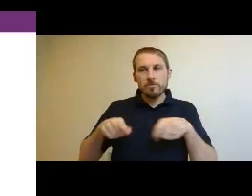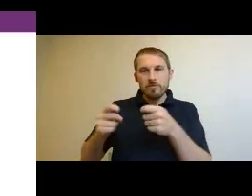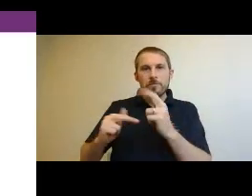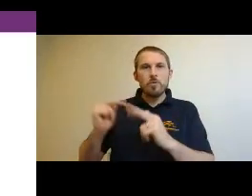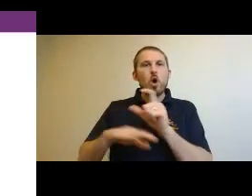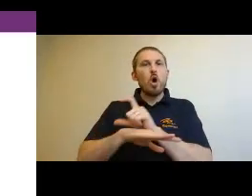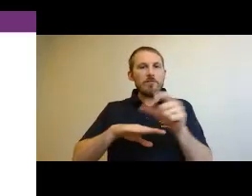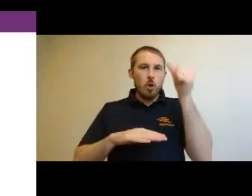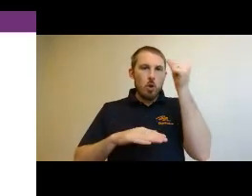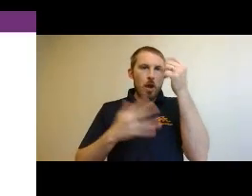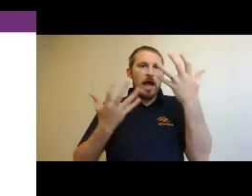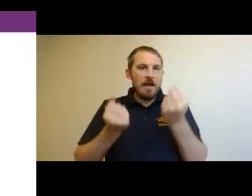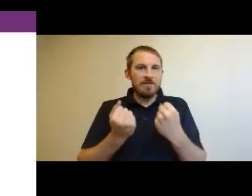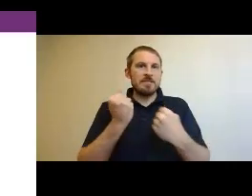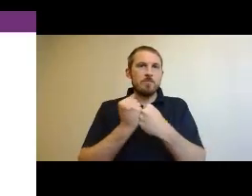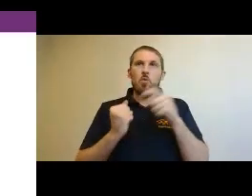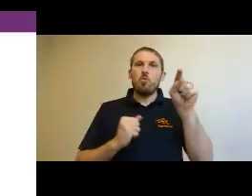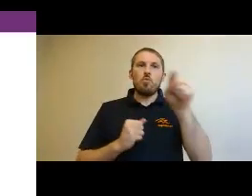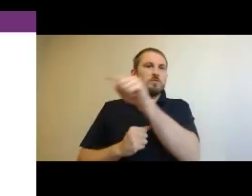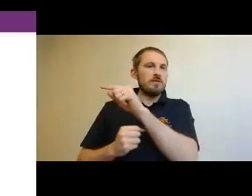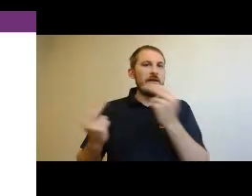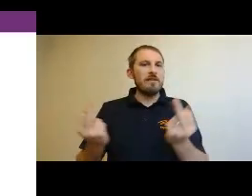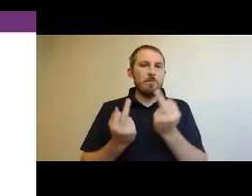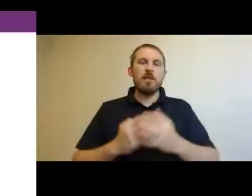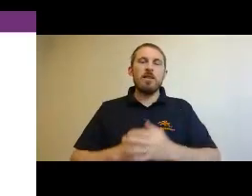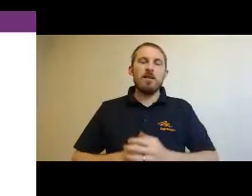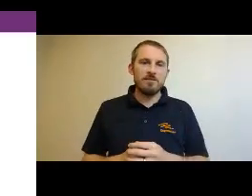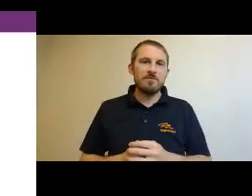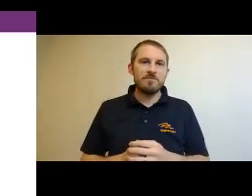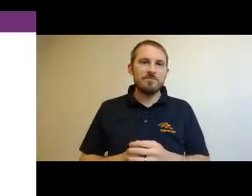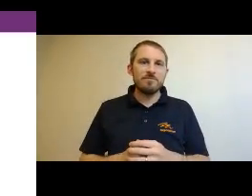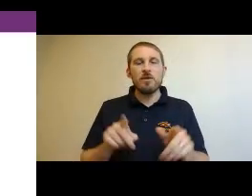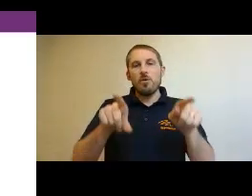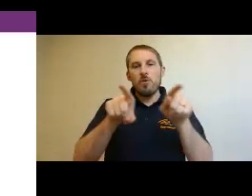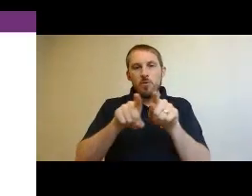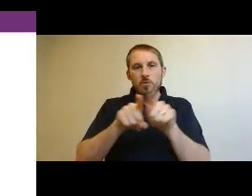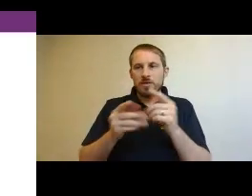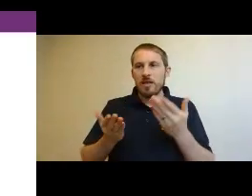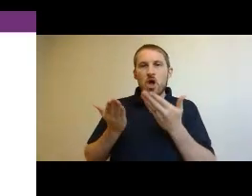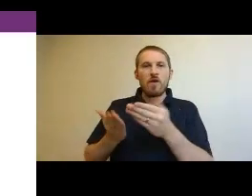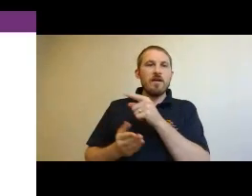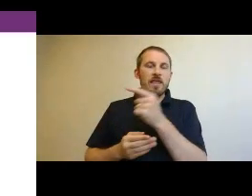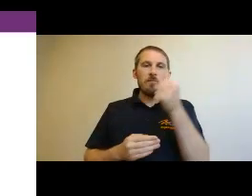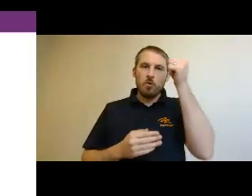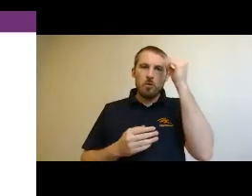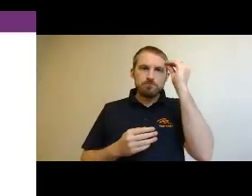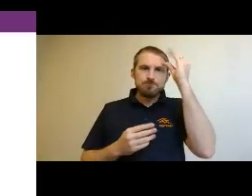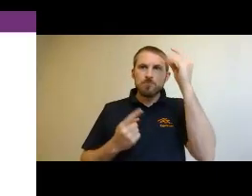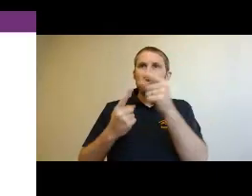where someone is on their recovery journey and offer choices without expectations.